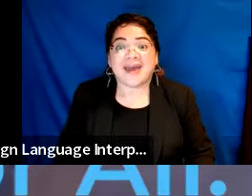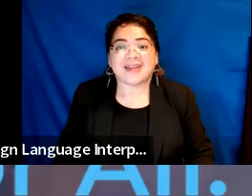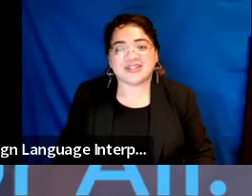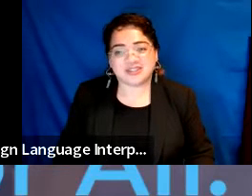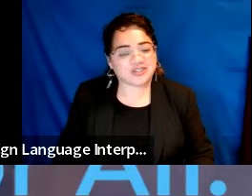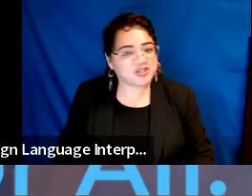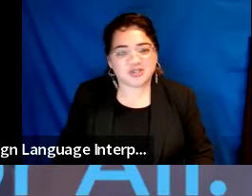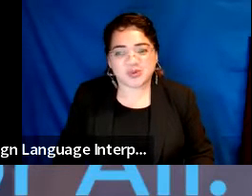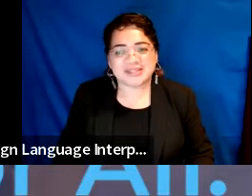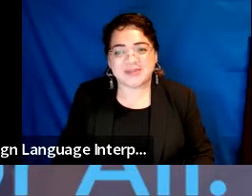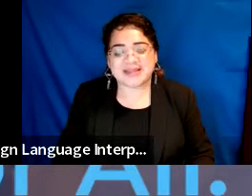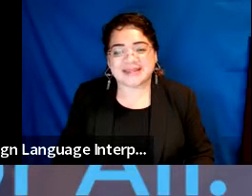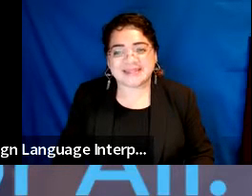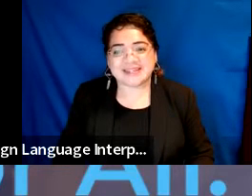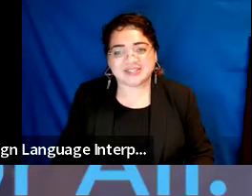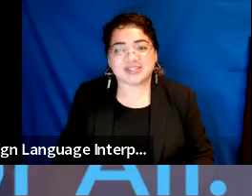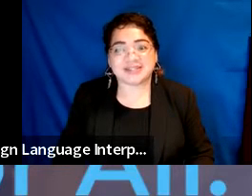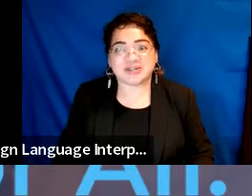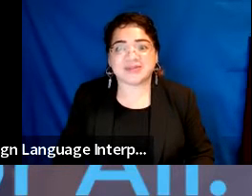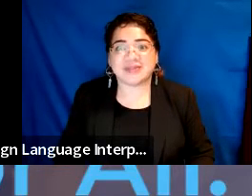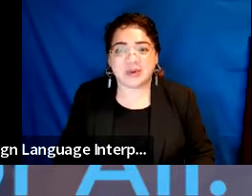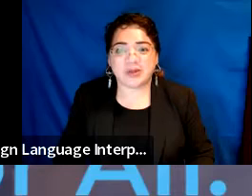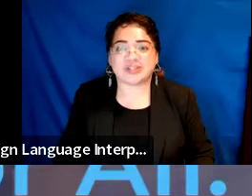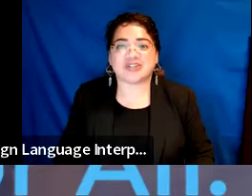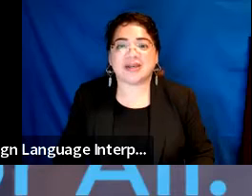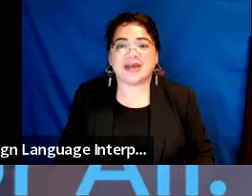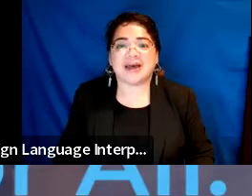Sign Language Interpreter | Paola Morales del Castillo, they: and just just just wanted to make that distinction in terms of language